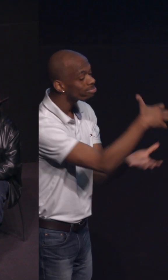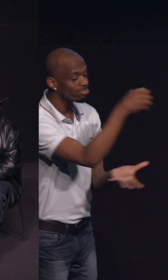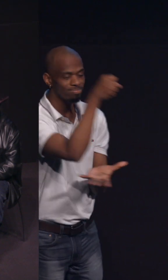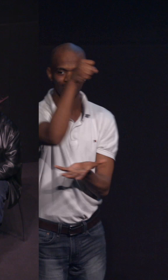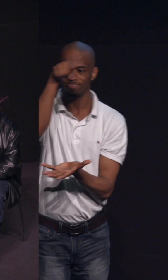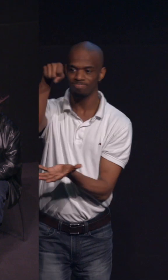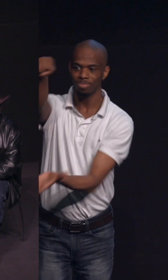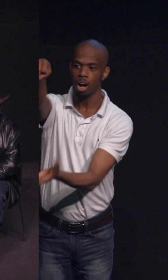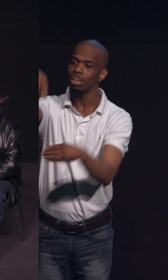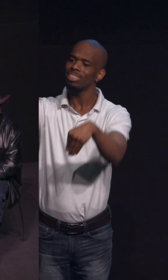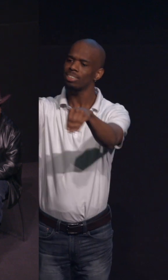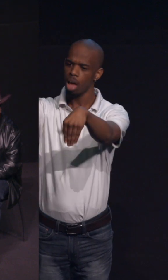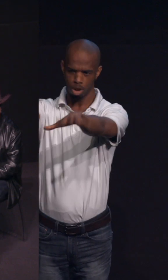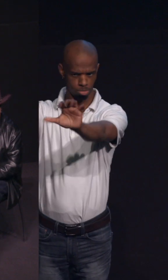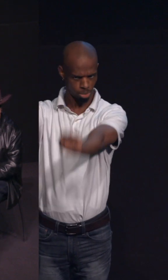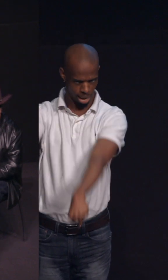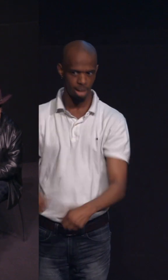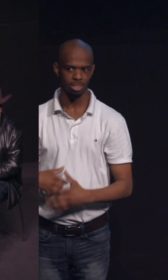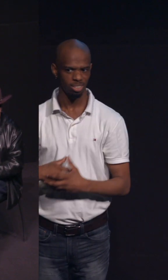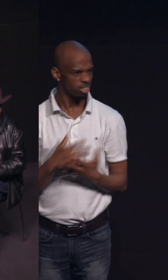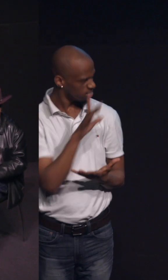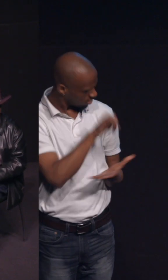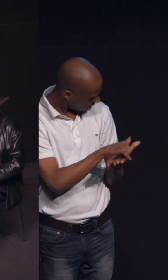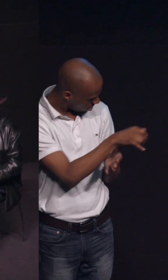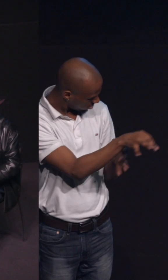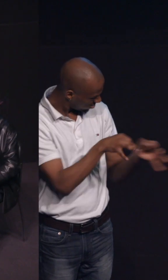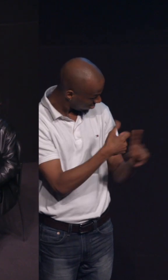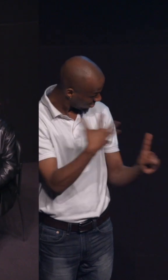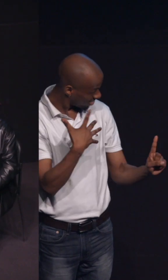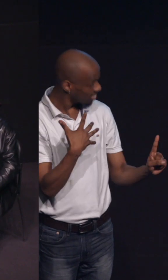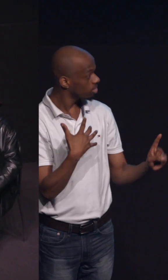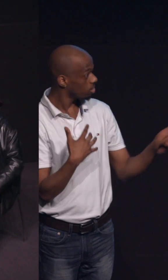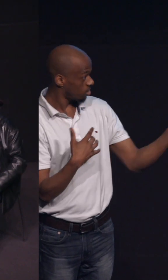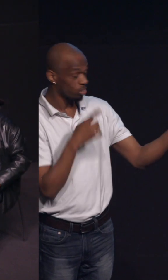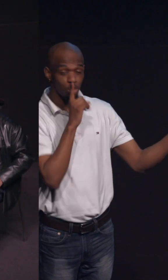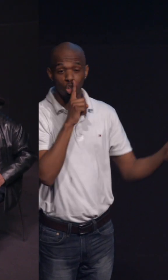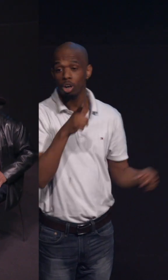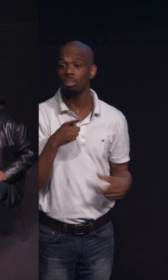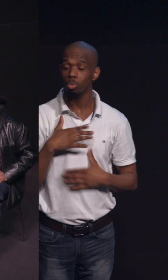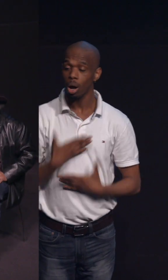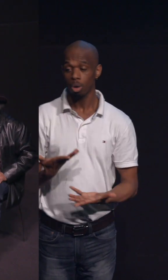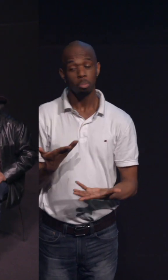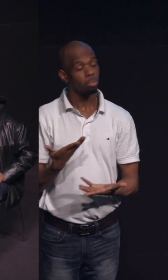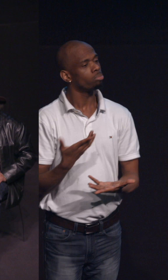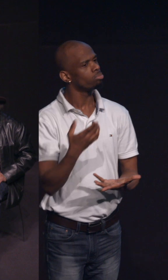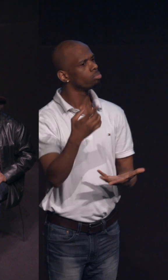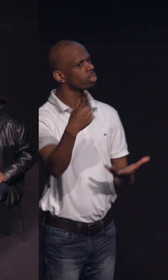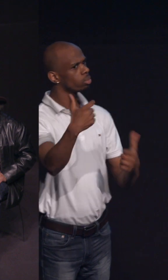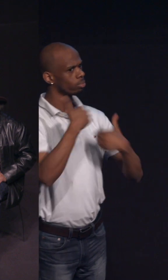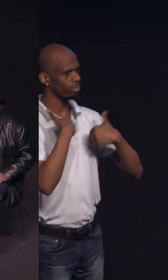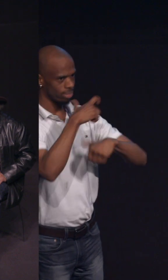Will: You guys have got all day? No, it's been an experience too is that I can tell you that when